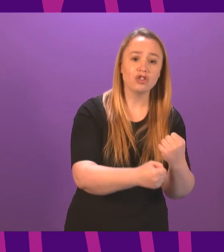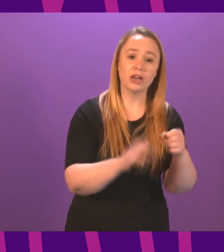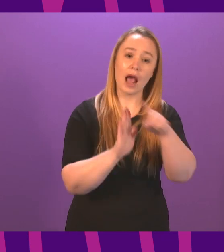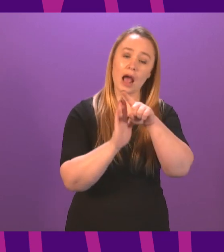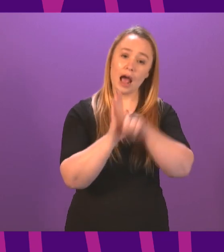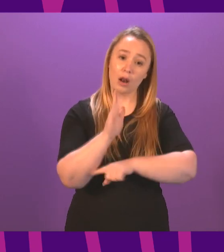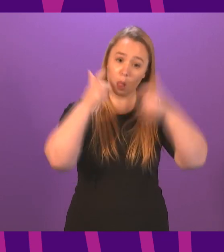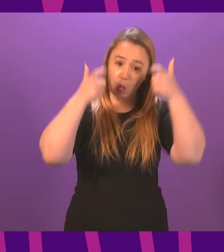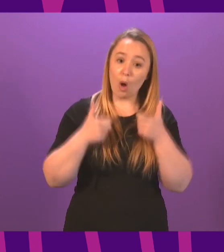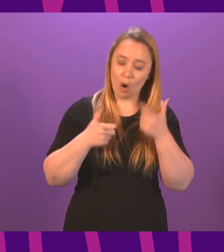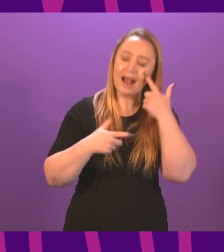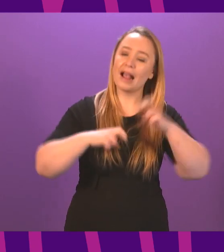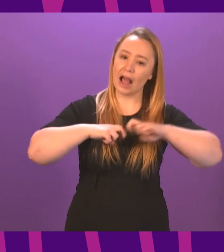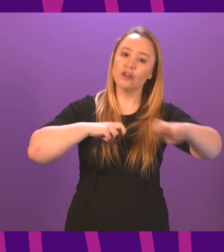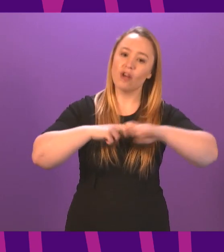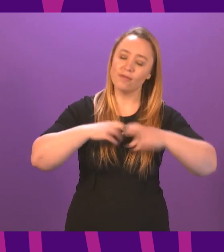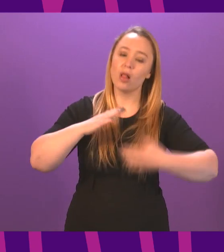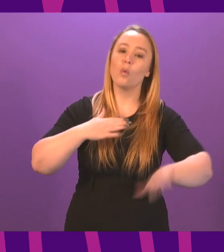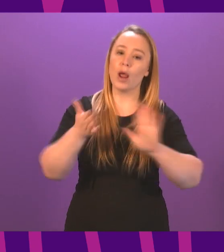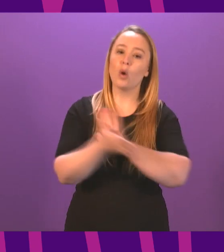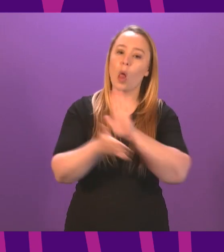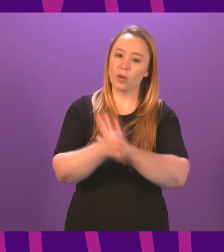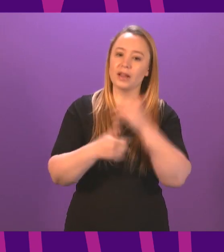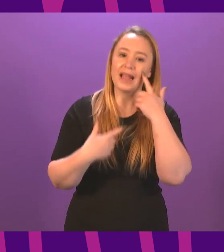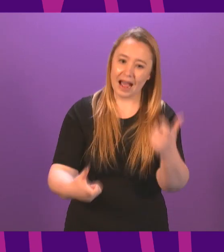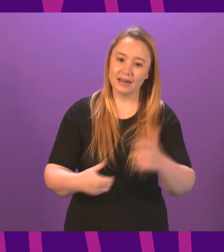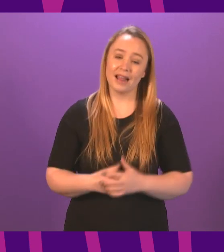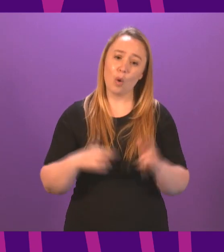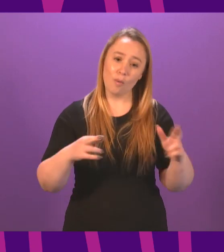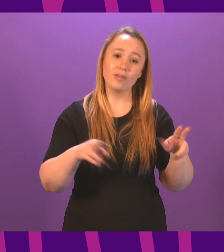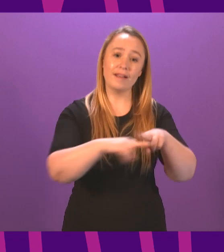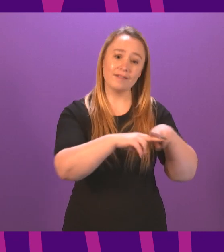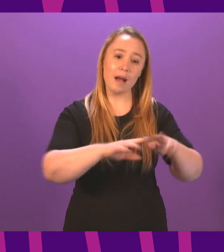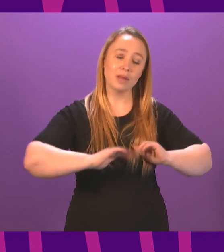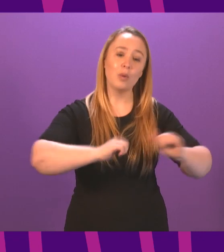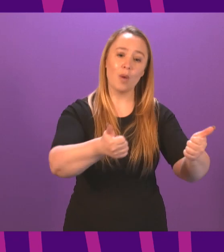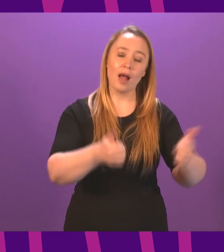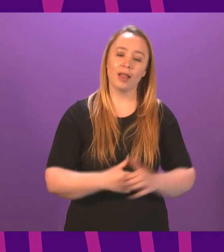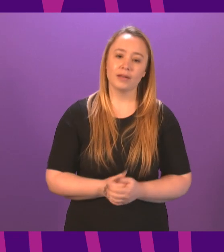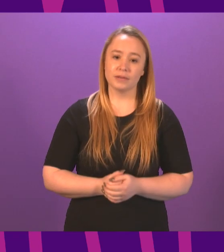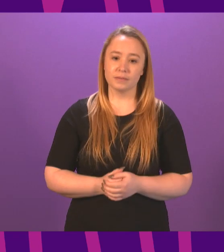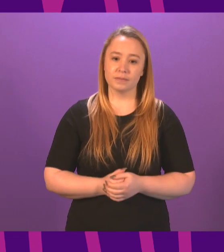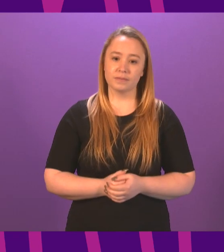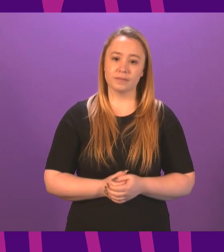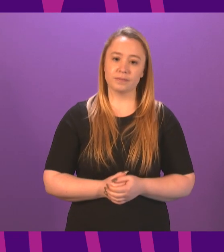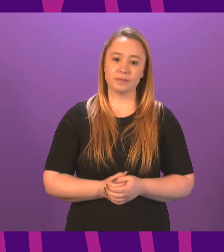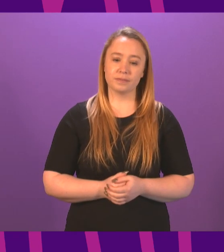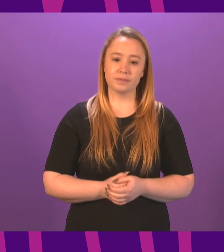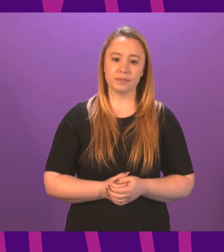on her holiday. I wish her and her family well. Richard Leonard: I thank the First Minister for that undertaking,